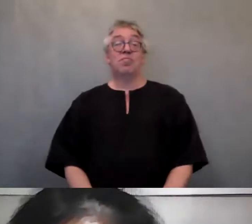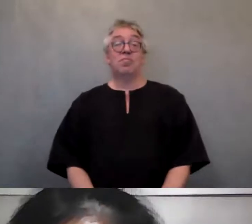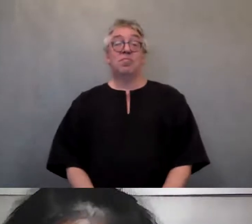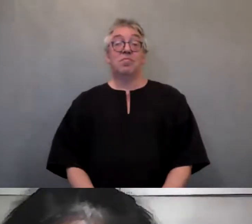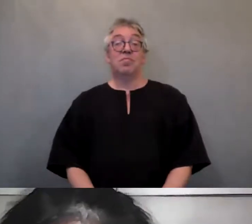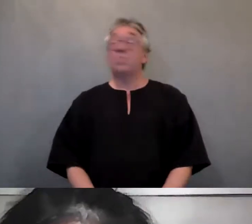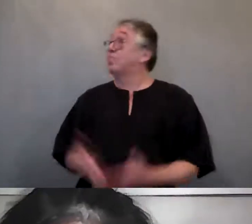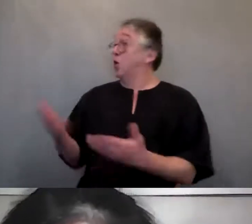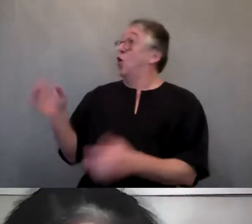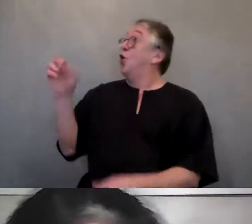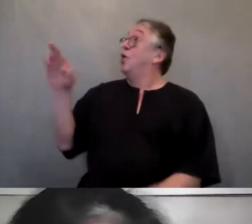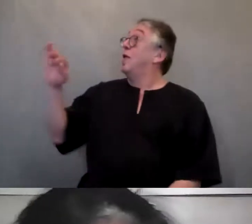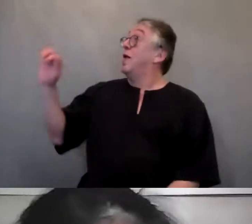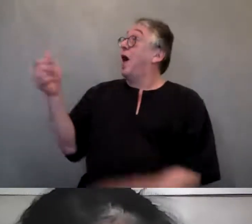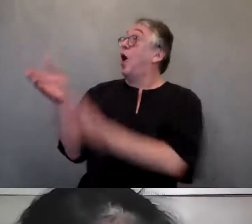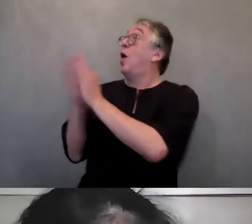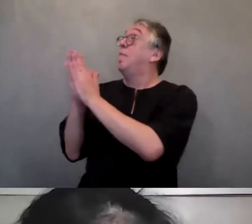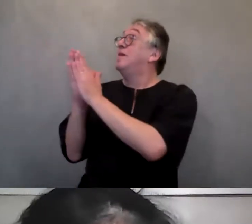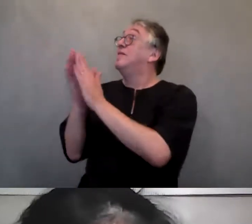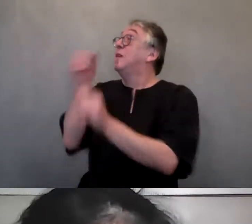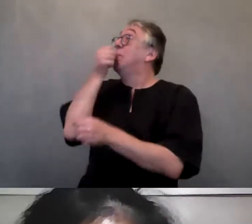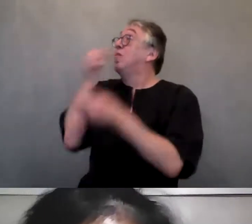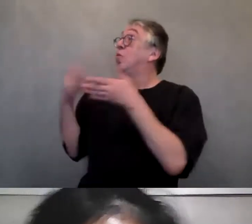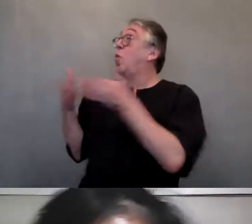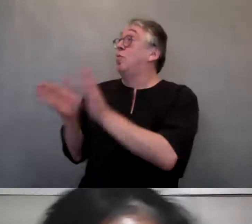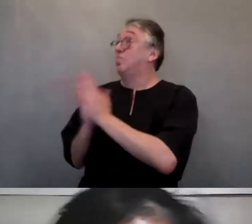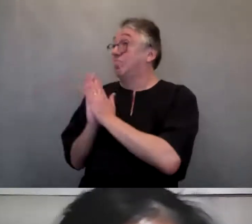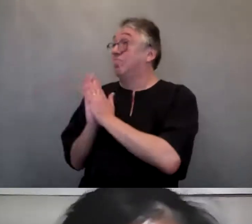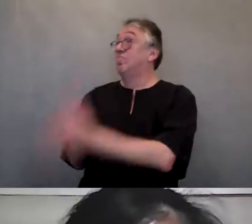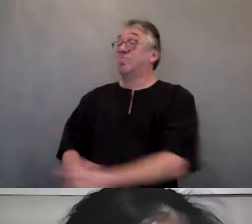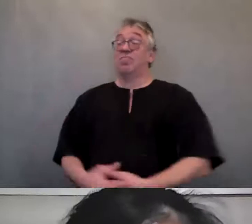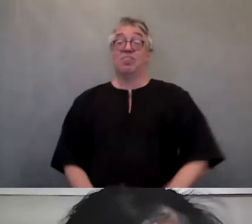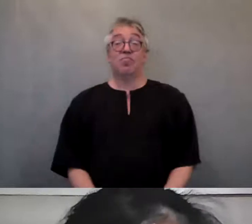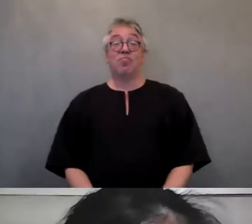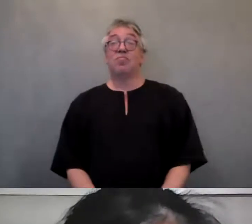, the floor is yours.